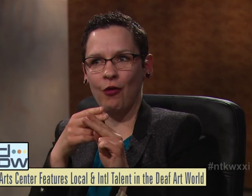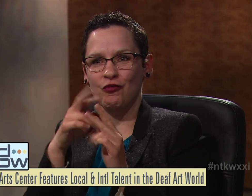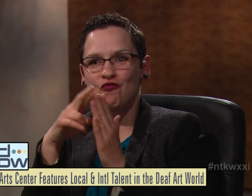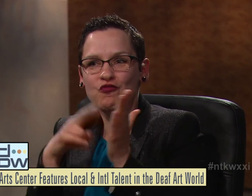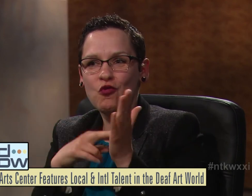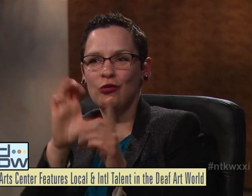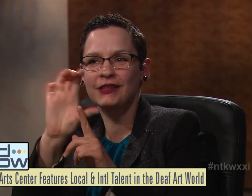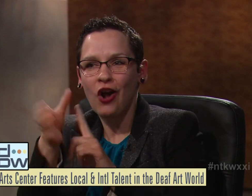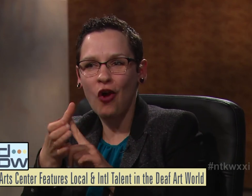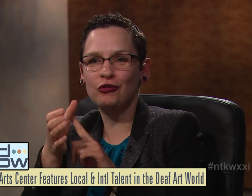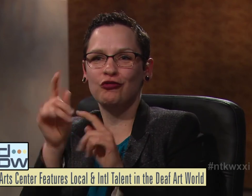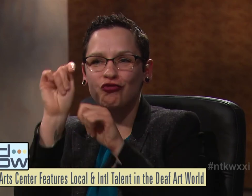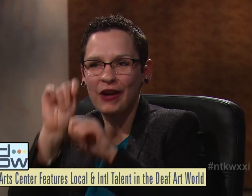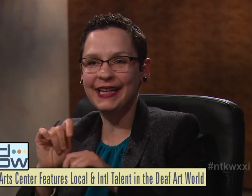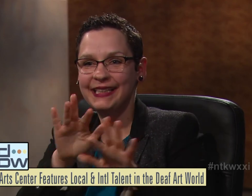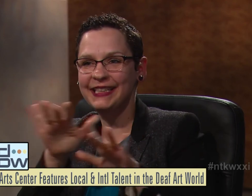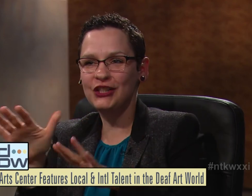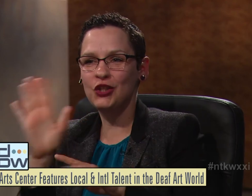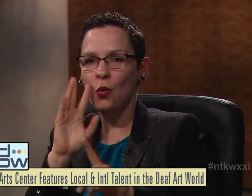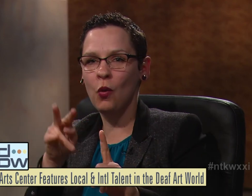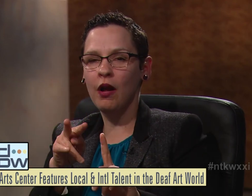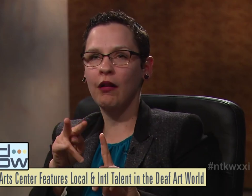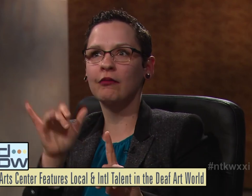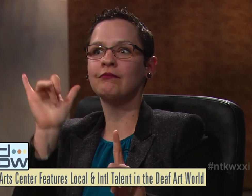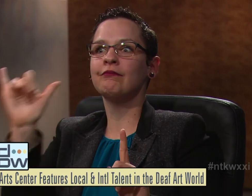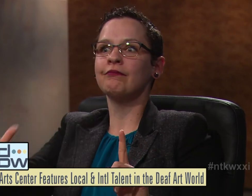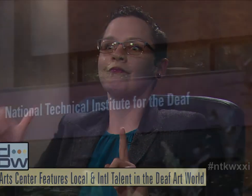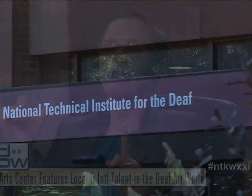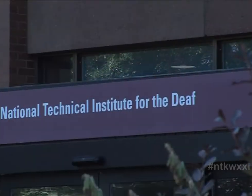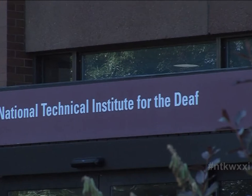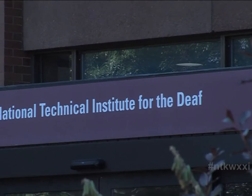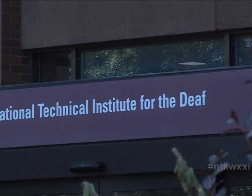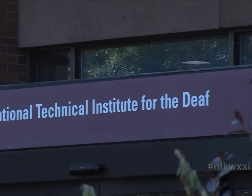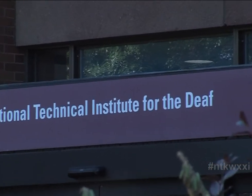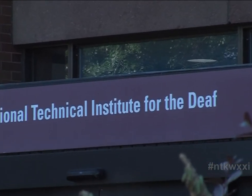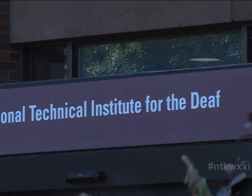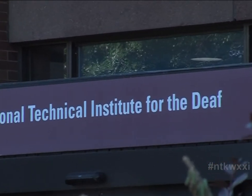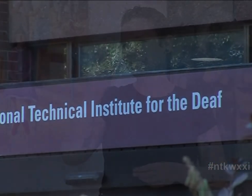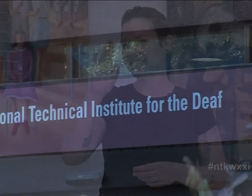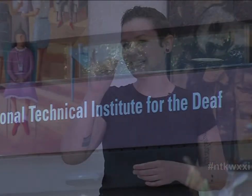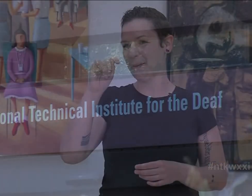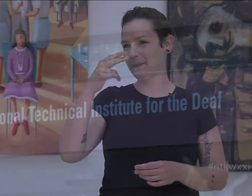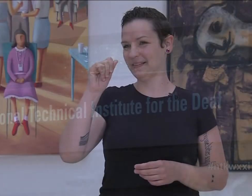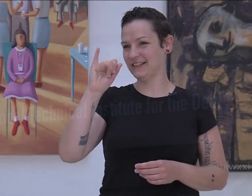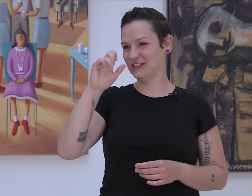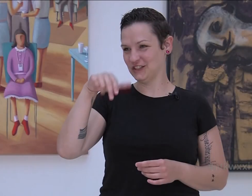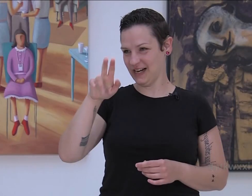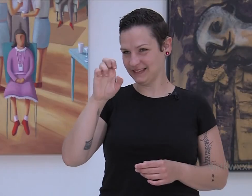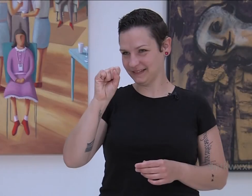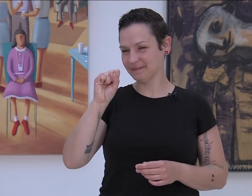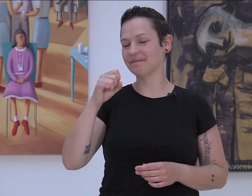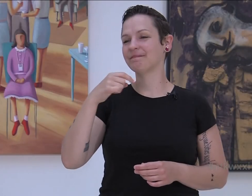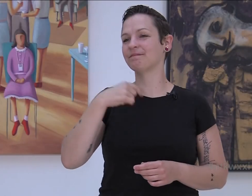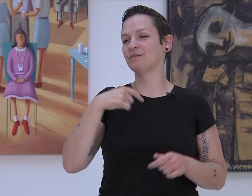UNDERSAND THE MEANING, THE CULTURE, AND THE RULES BEHIND THE ART WHICH WILL AID PEOPLE IN